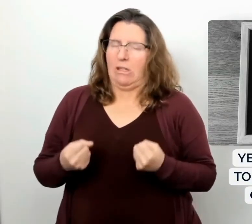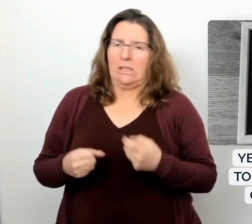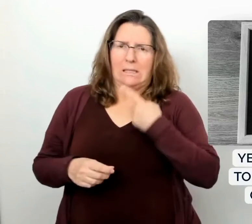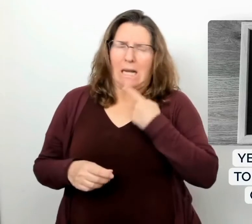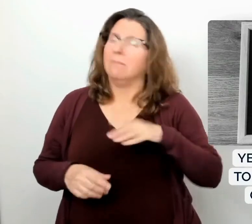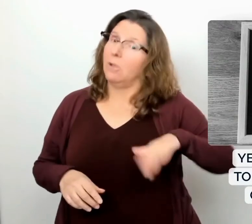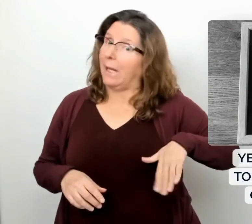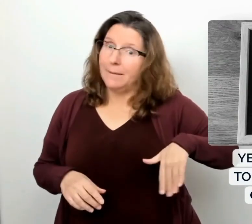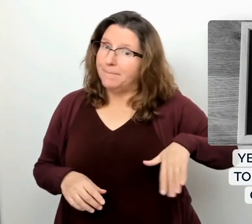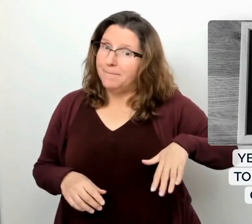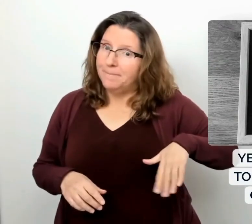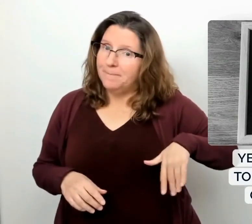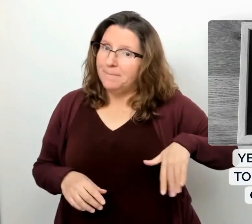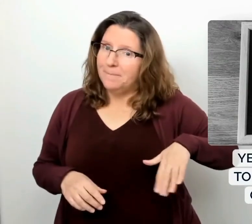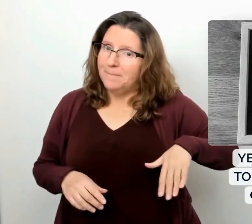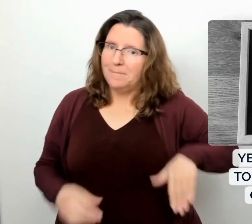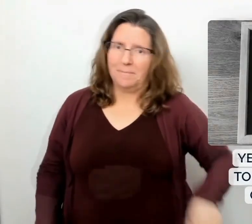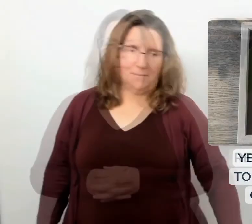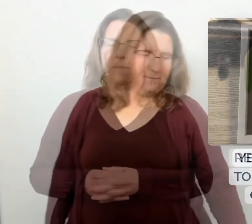I can't YET.